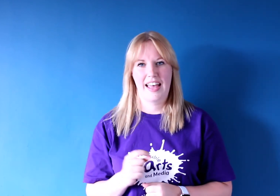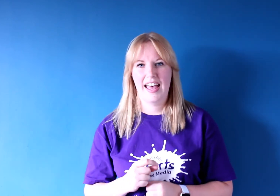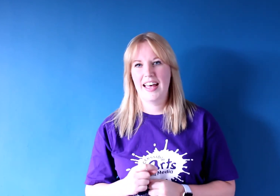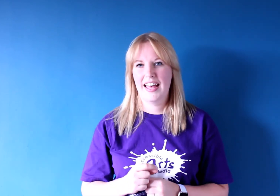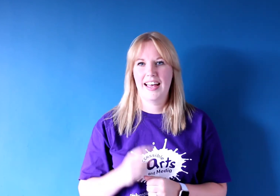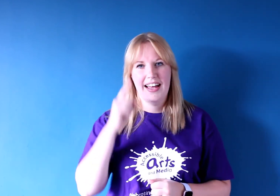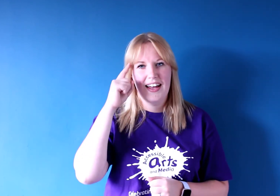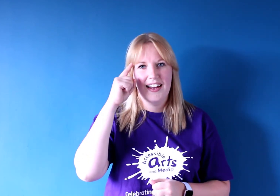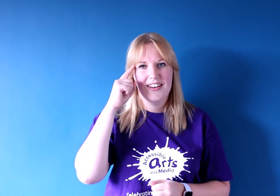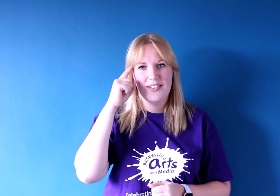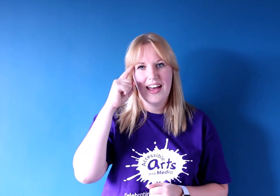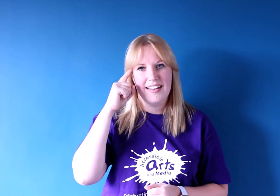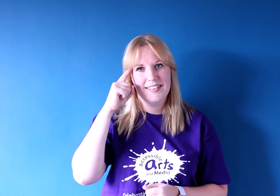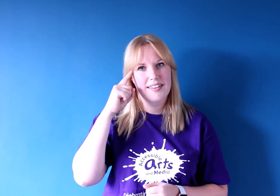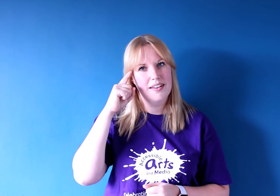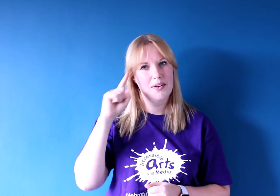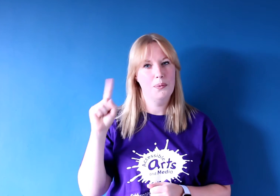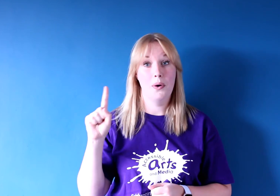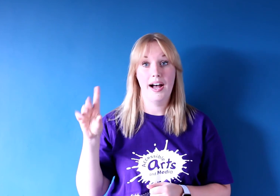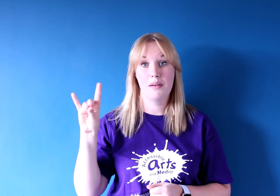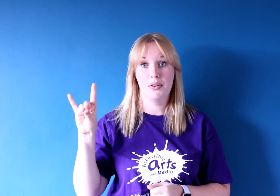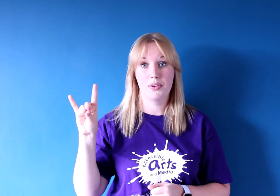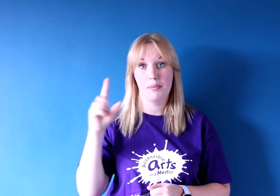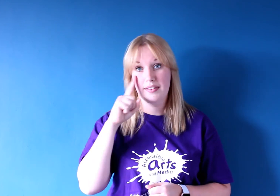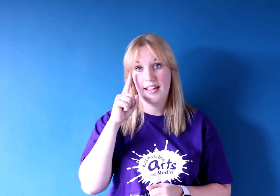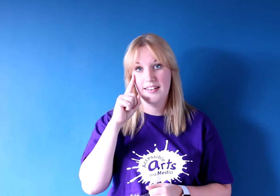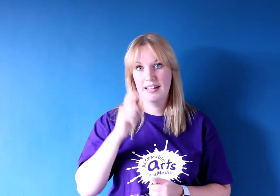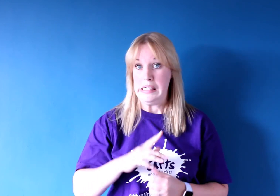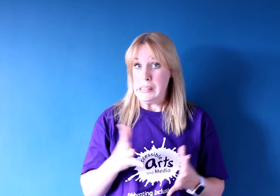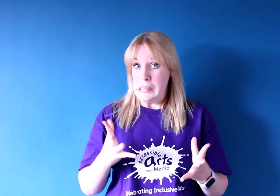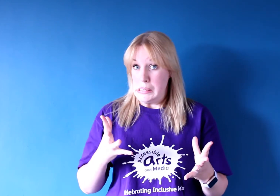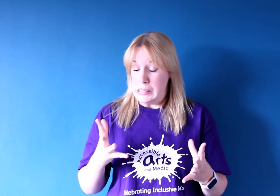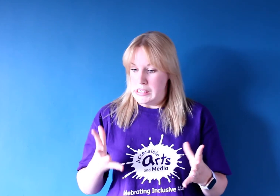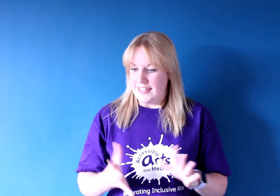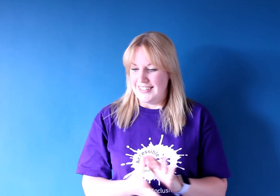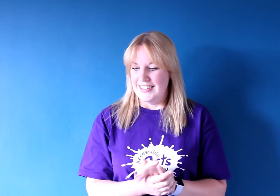Can you guess what animals we’re going to be seeing?